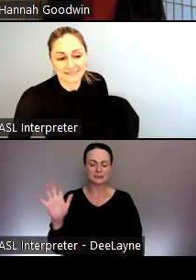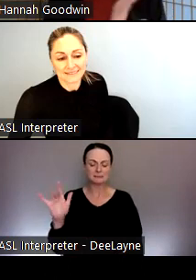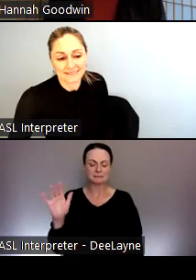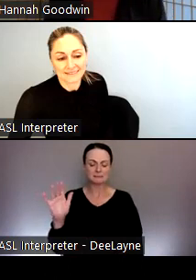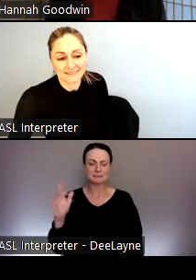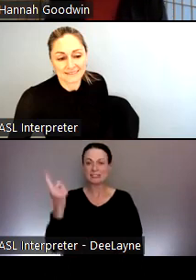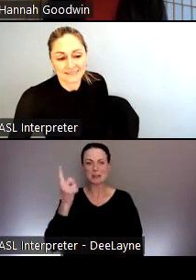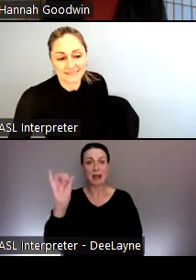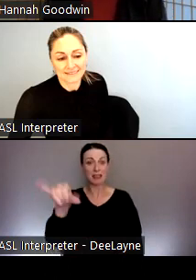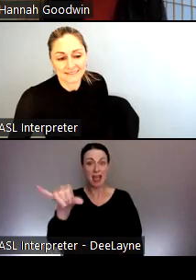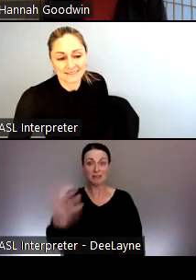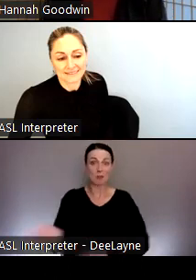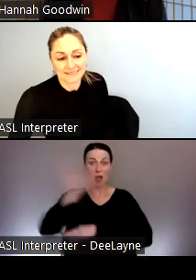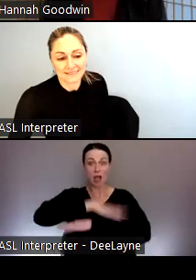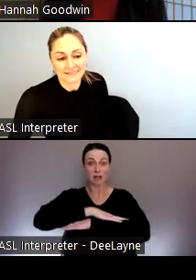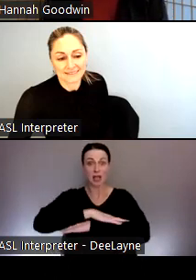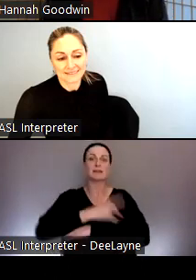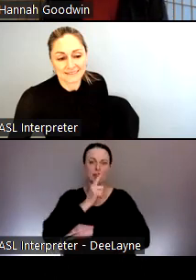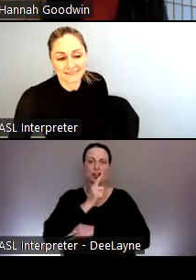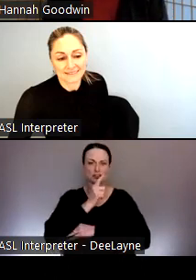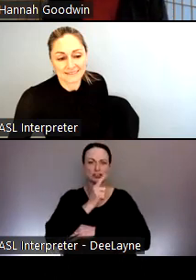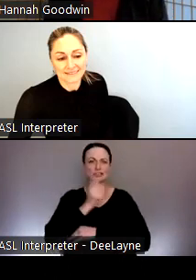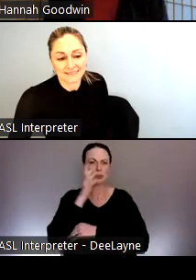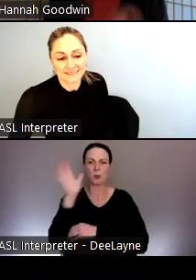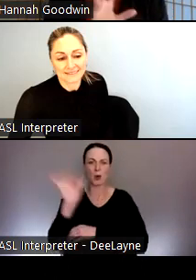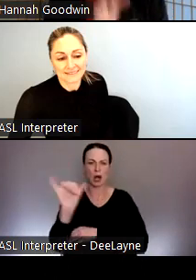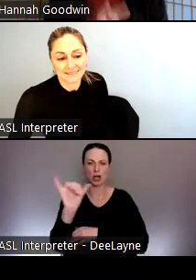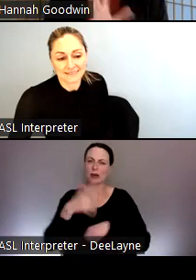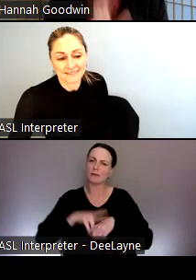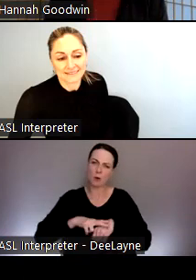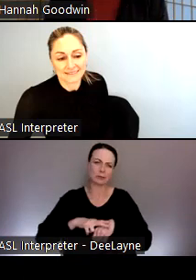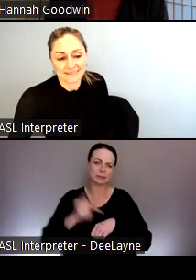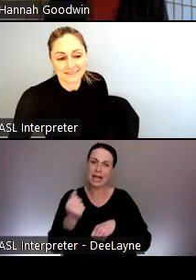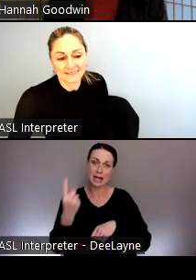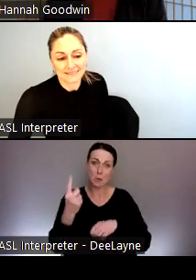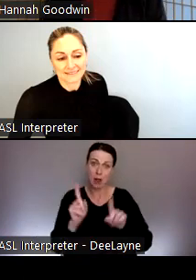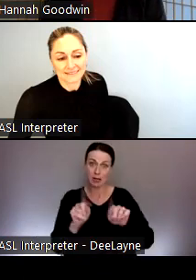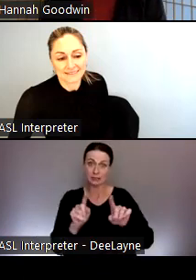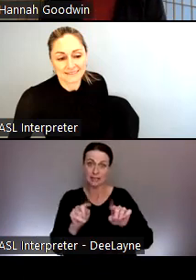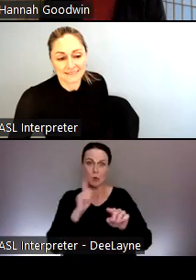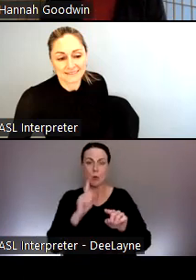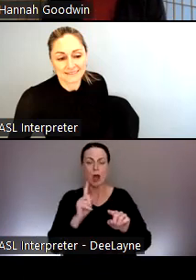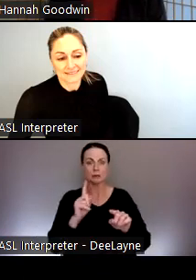something like that then lunch would also, of course anyone attending would have the opportunity